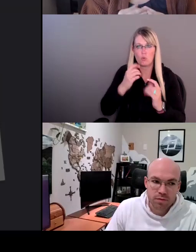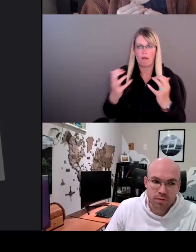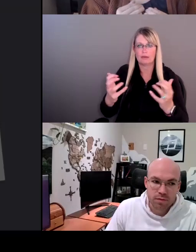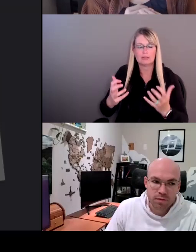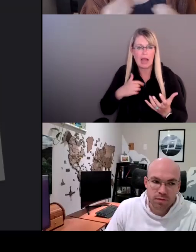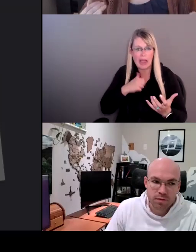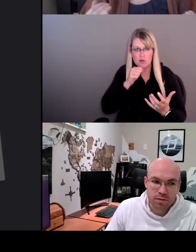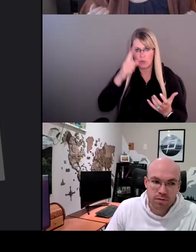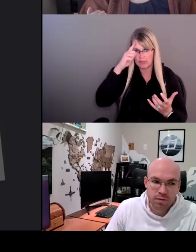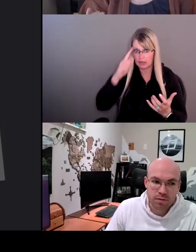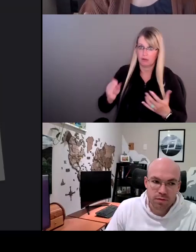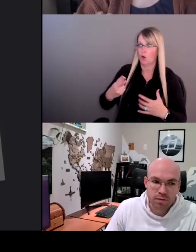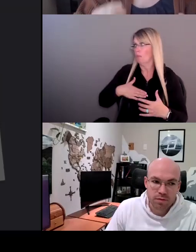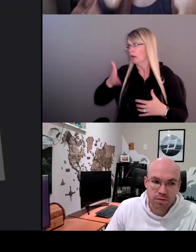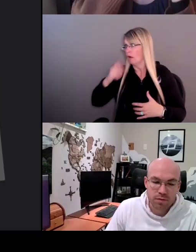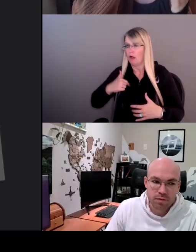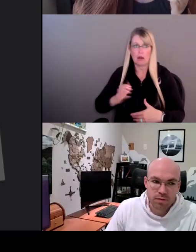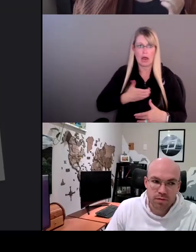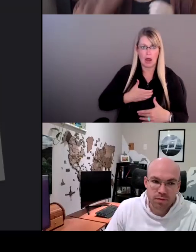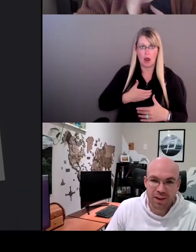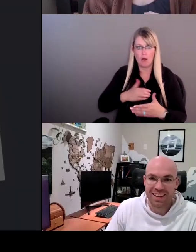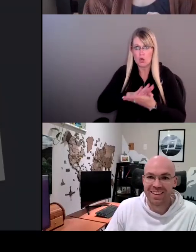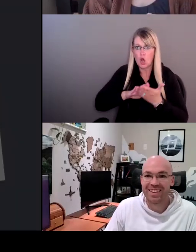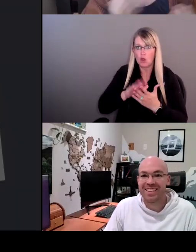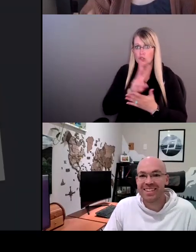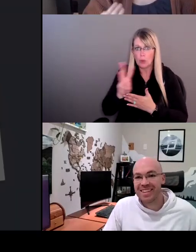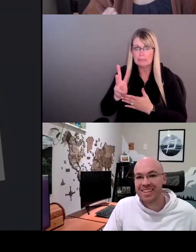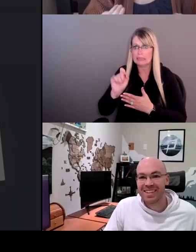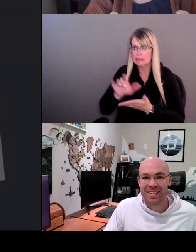and go oh, my God, our entire college website needs to be plain language, I don't think you